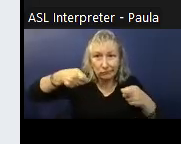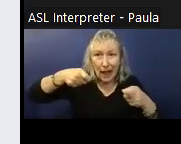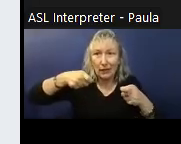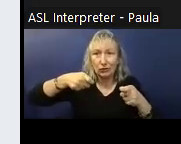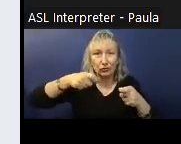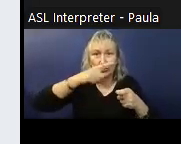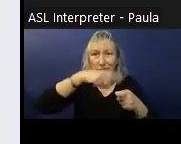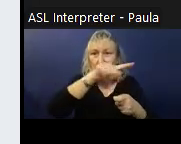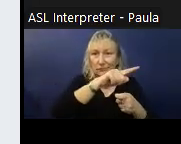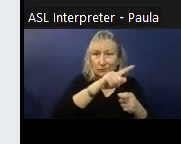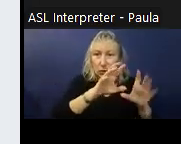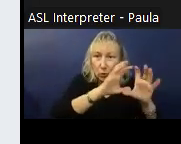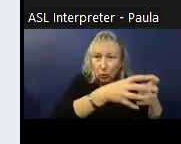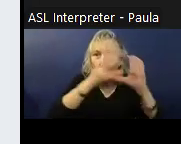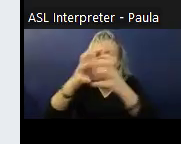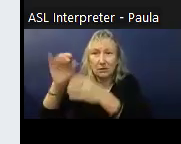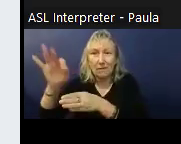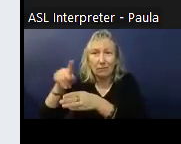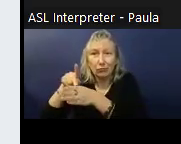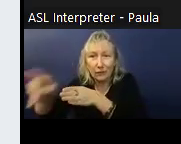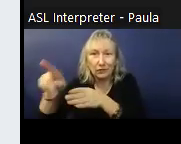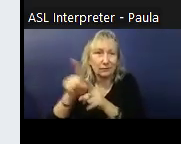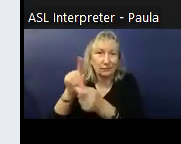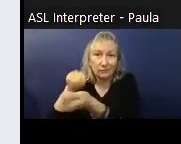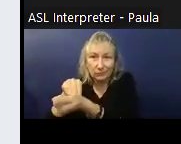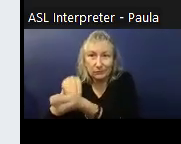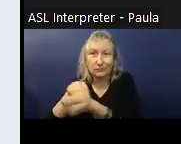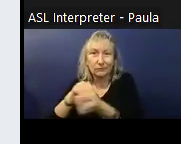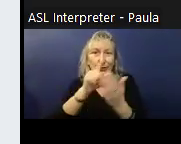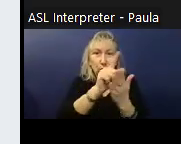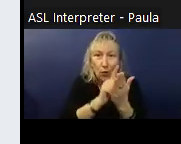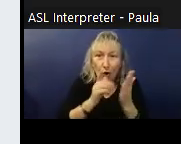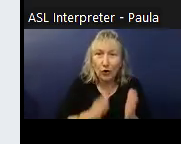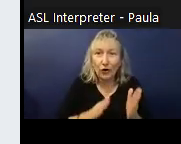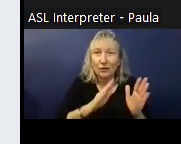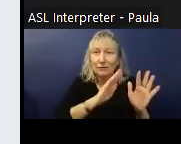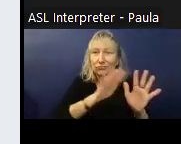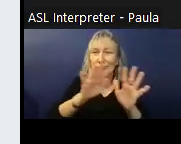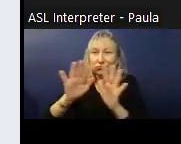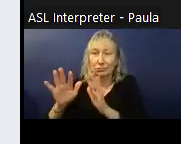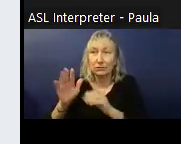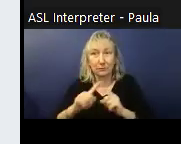And so it's also kind of, you know, acknowledging that there may be a more